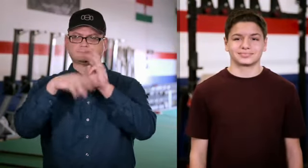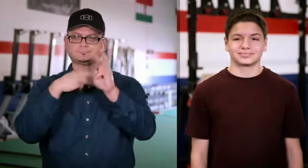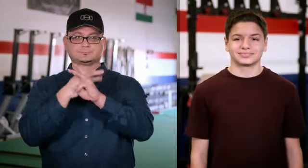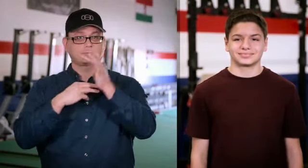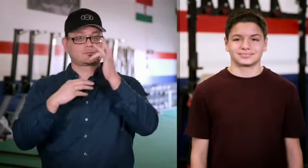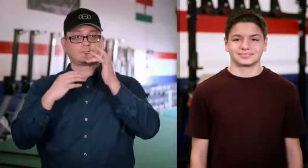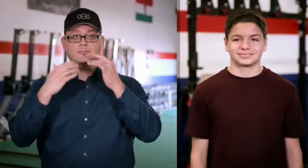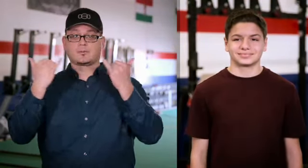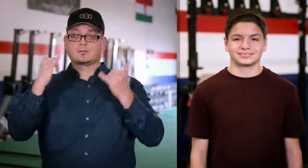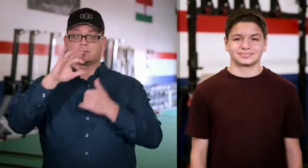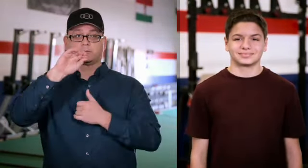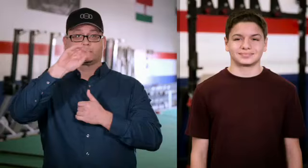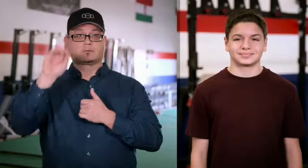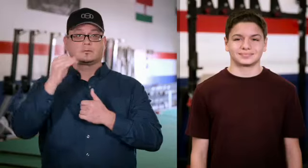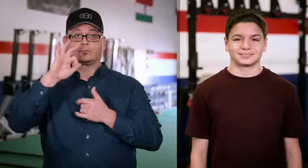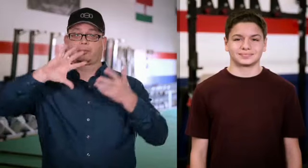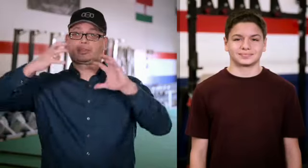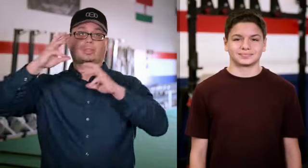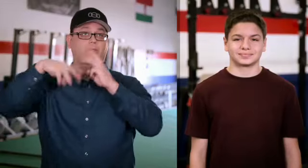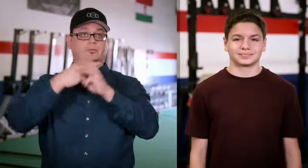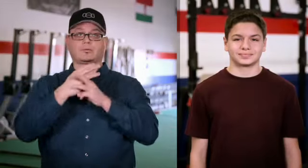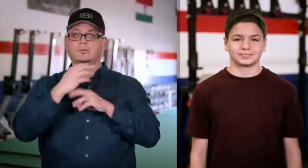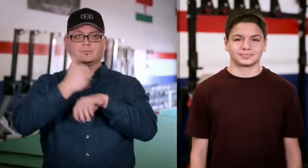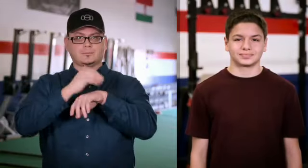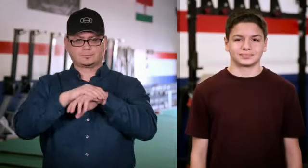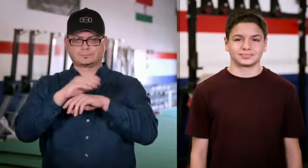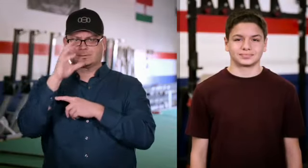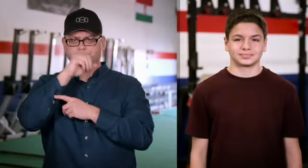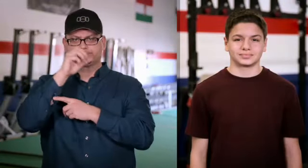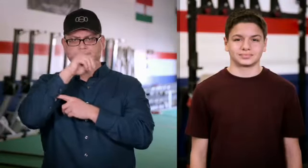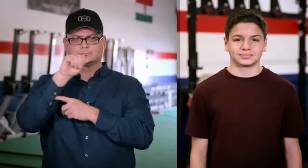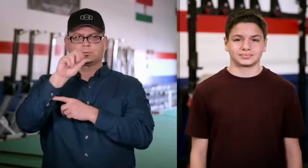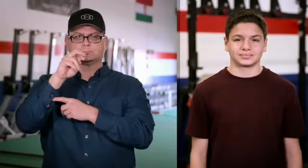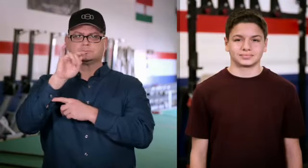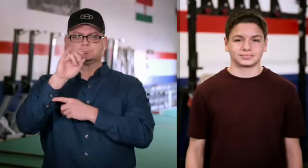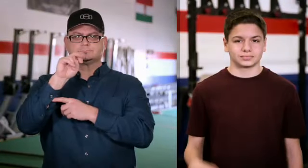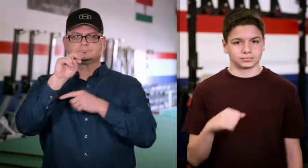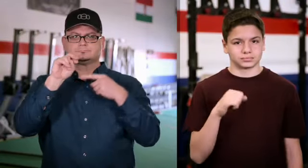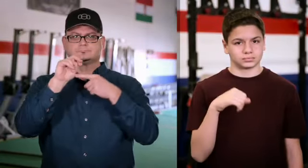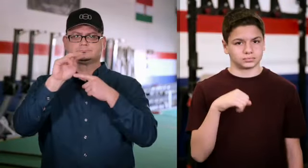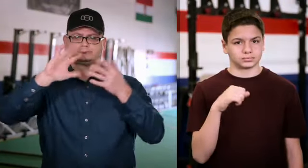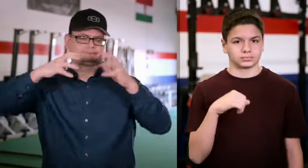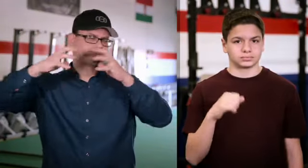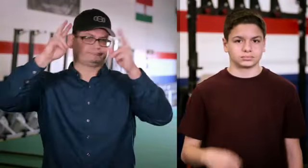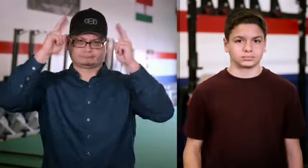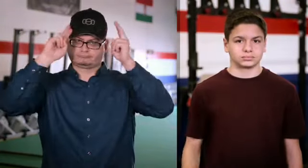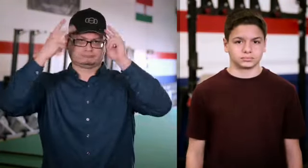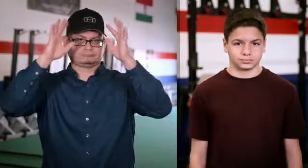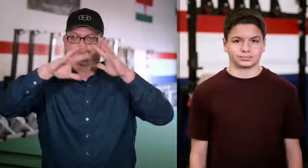That will change the world. 90 percent of the world's problems come from assumptions.